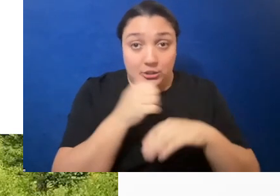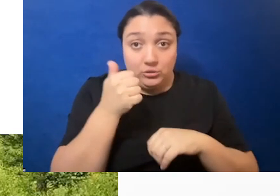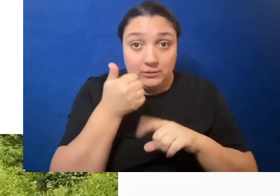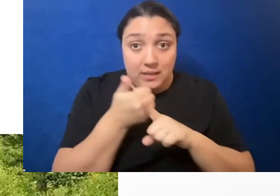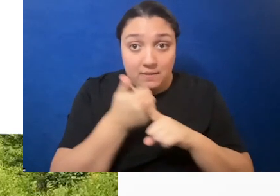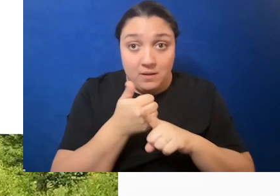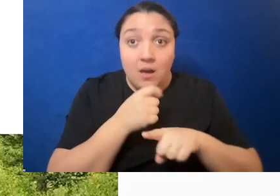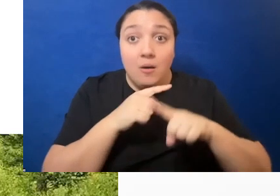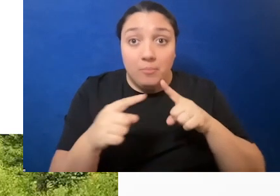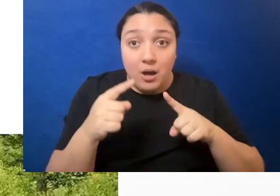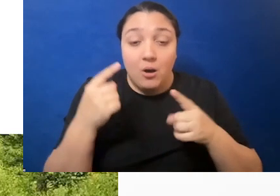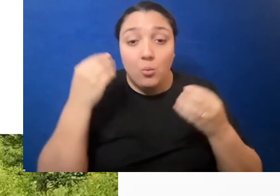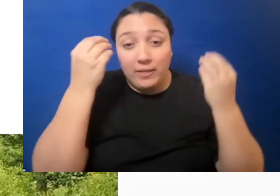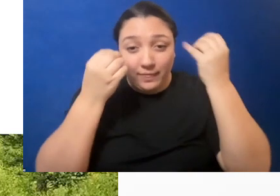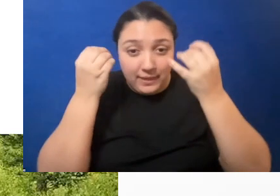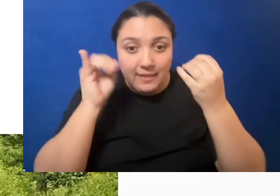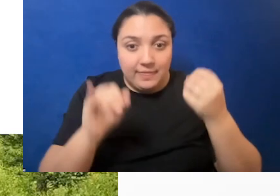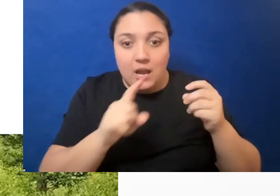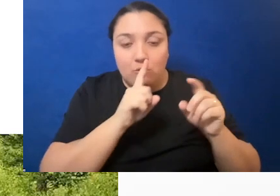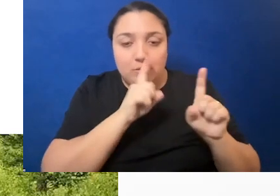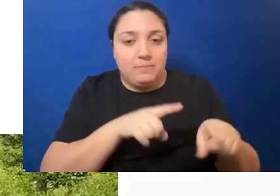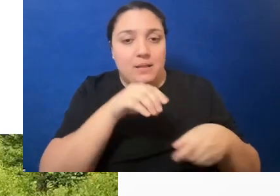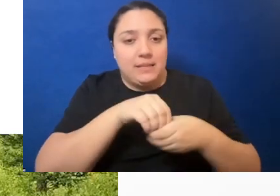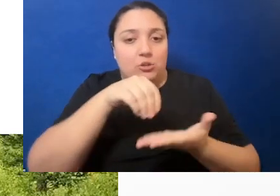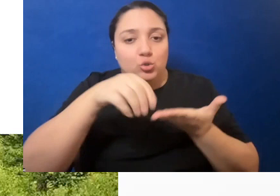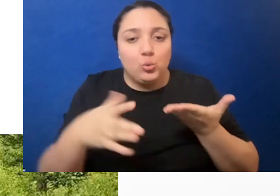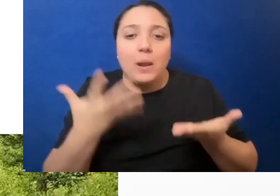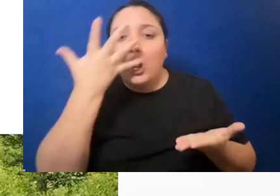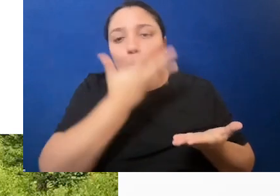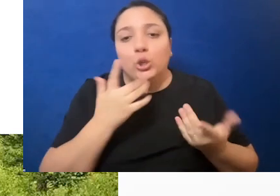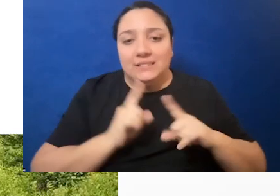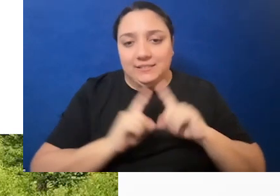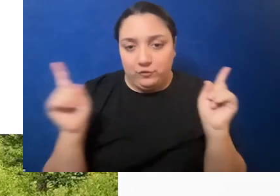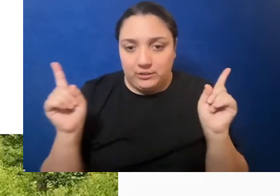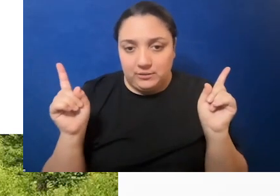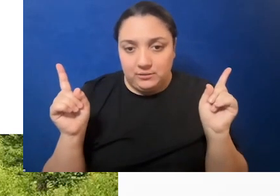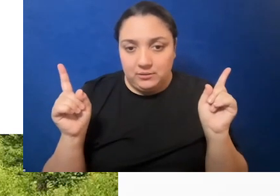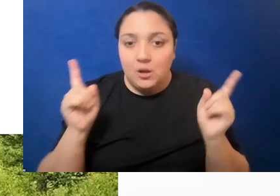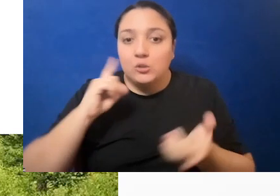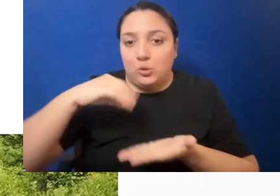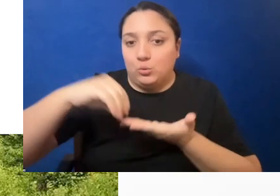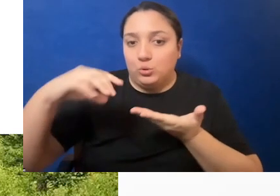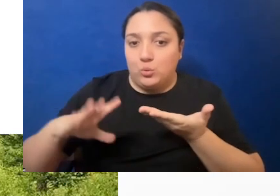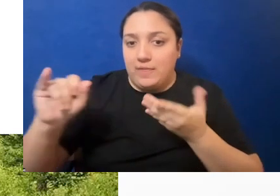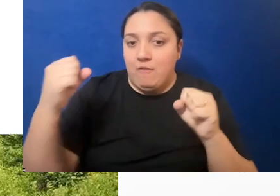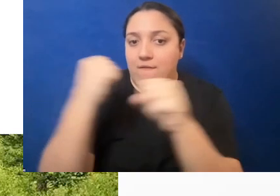SEE THE RESPONSES IN STUDENTS IT IS LOOKING DIFFERENT. SO STUDENT'S FIGHT RESPONSE